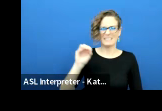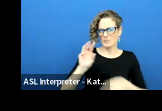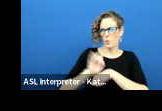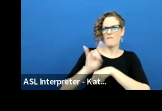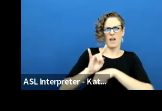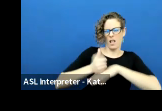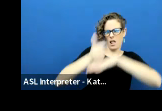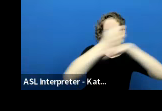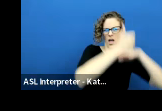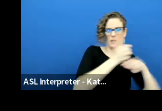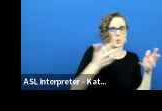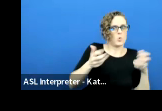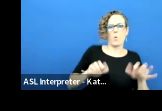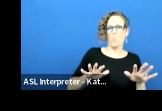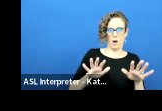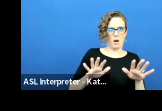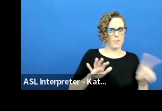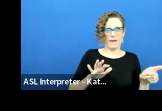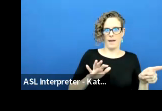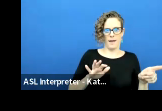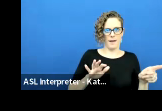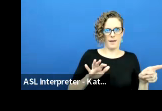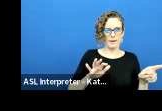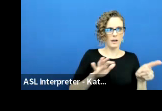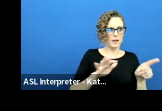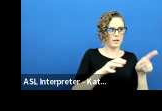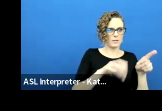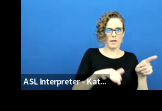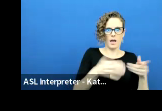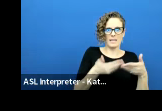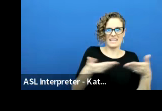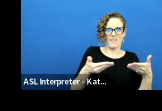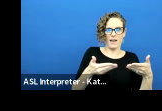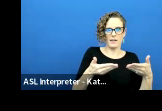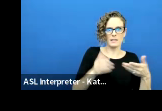that's the place you don't want to be because your devices are going to be constantly in a congested